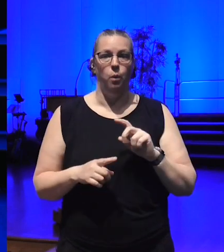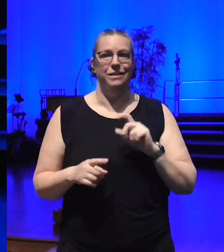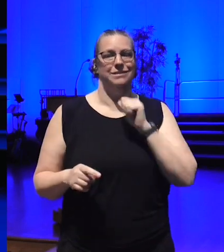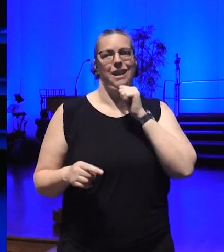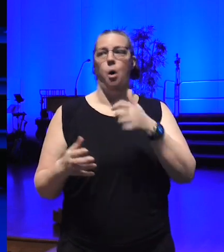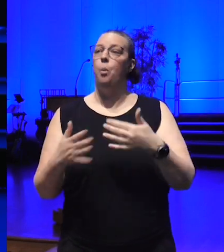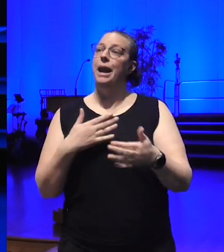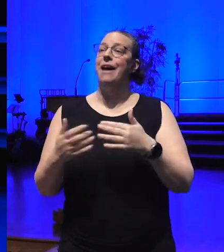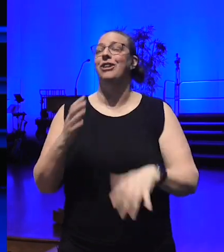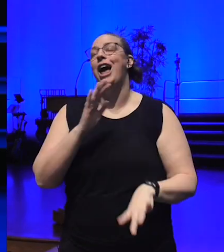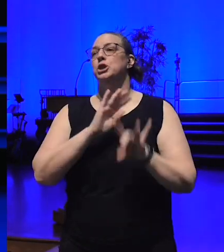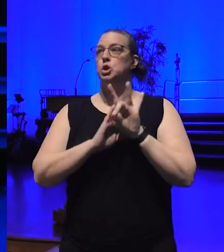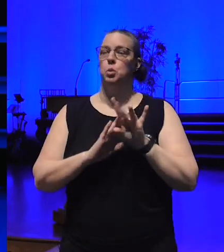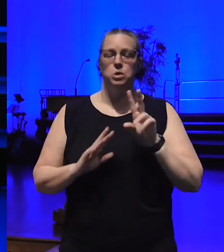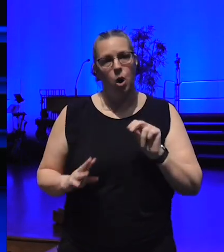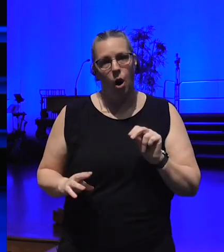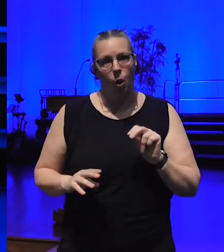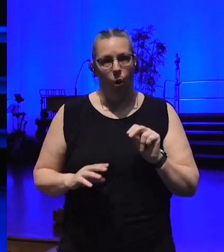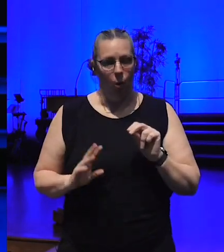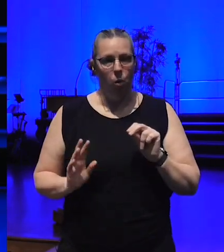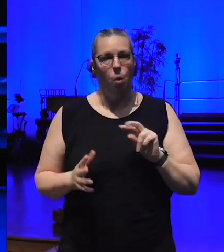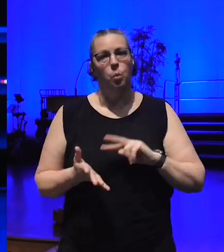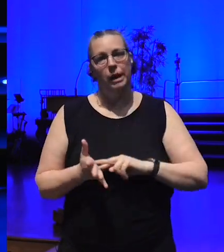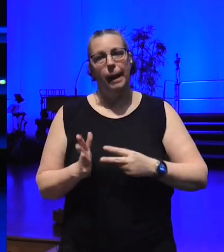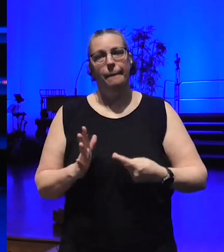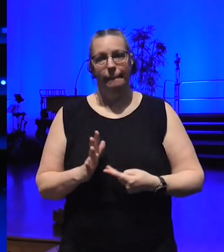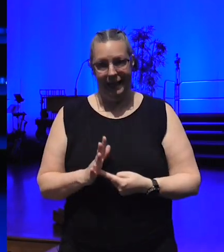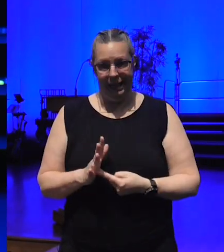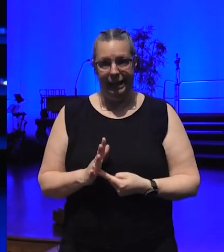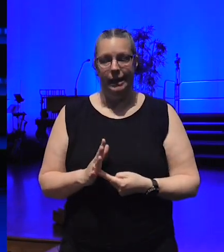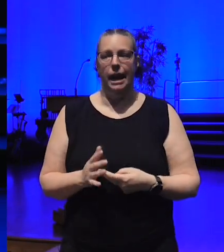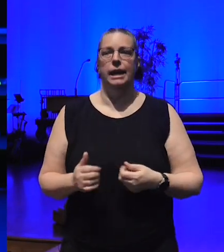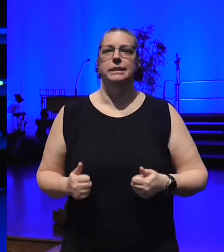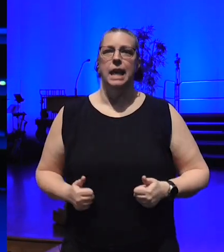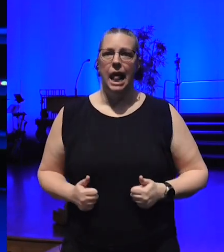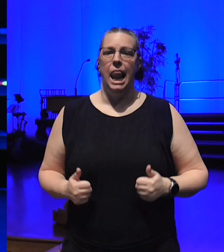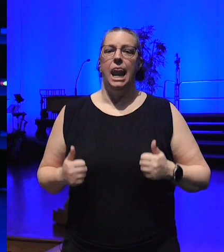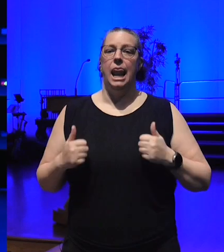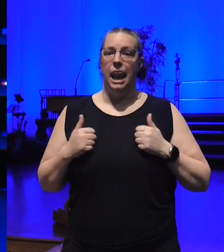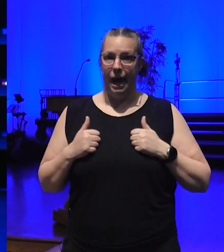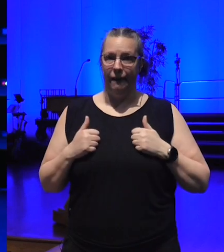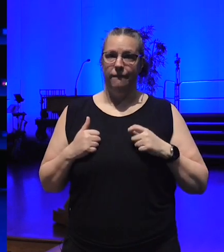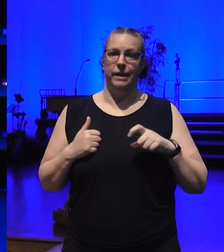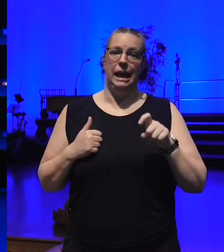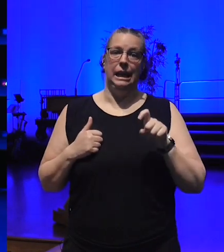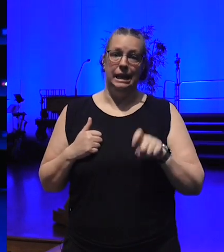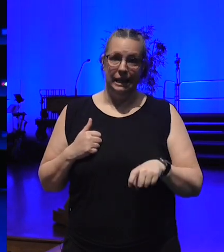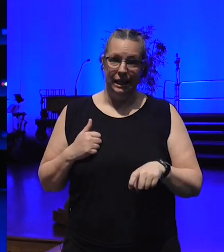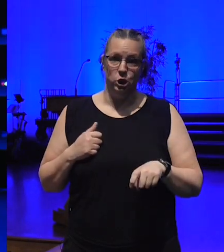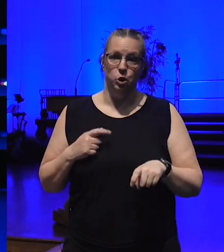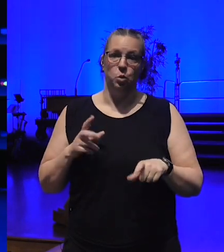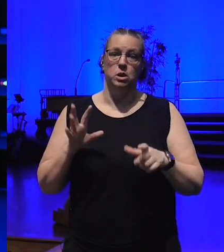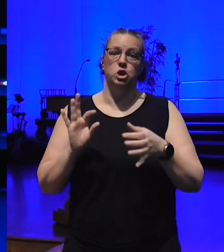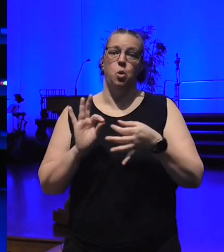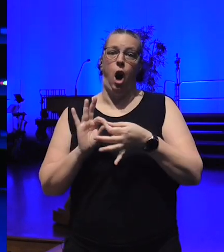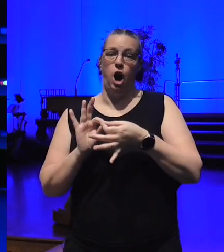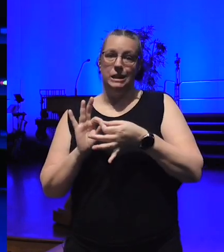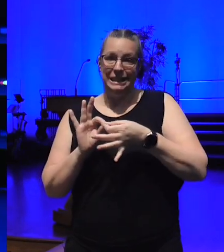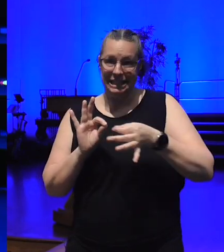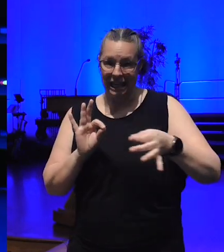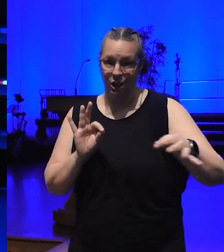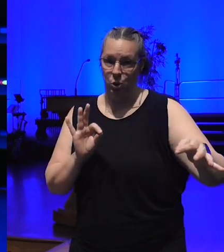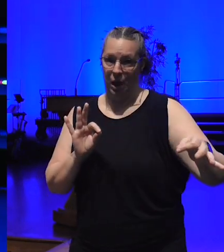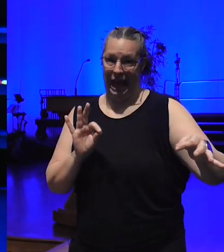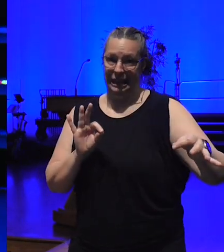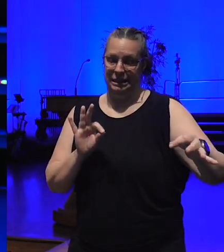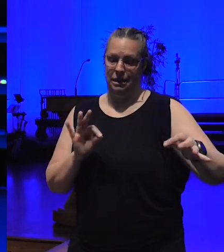you choose it to be what I mean is that life needs you to articulate the meaning of life to